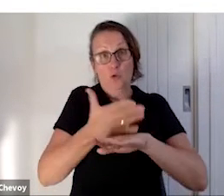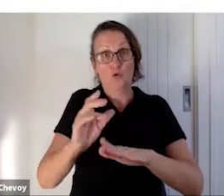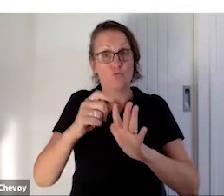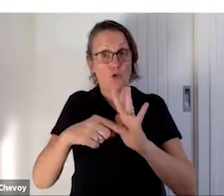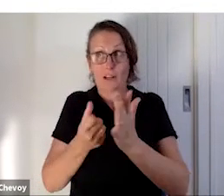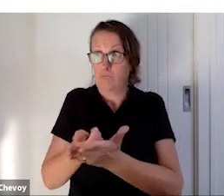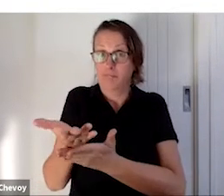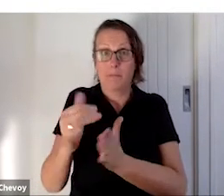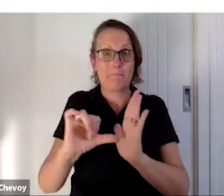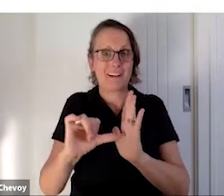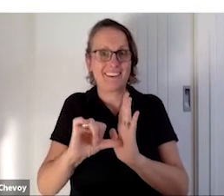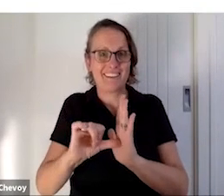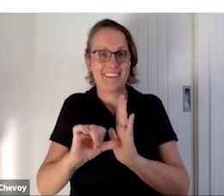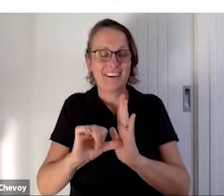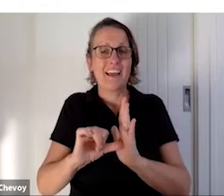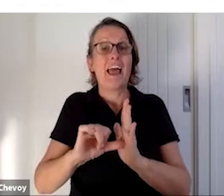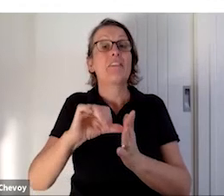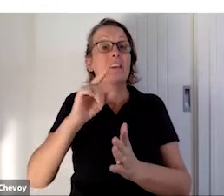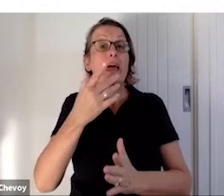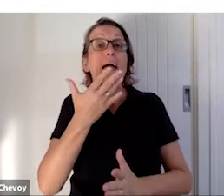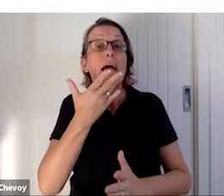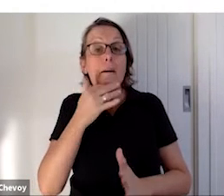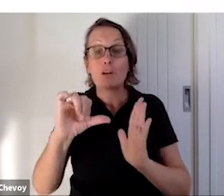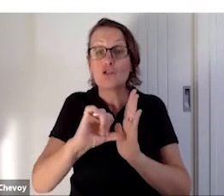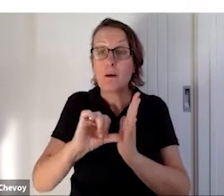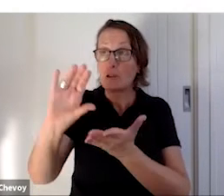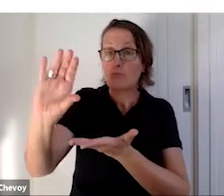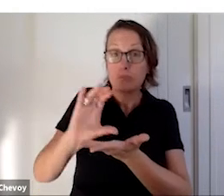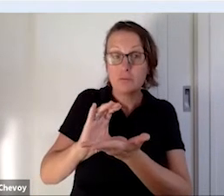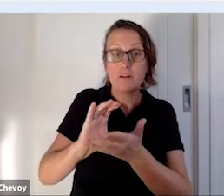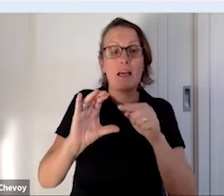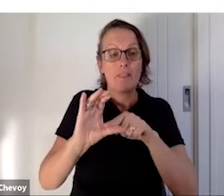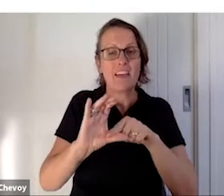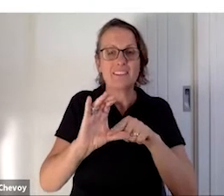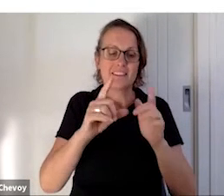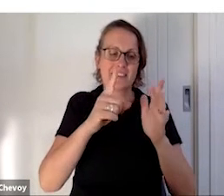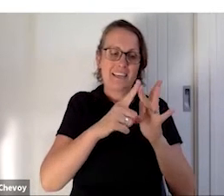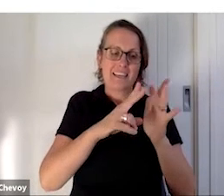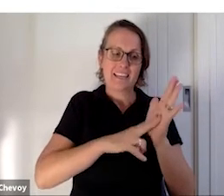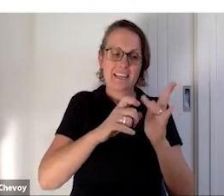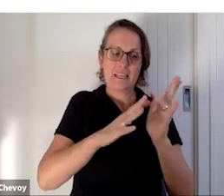total amount of funding that you ask for is your income minus or expenses or expenses minus your